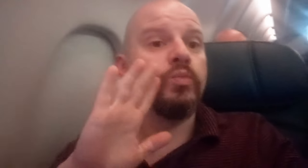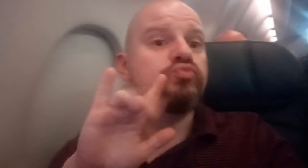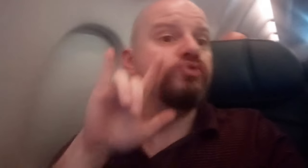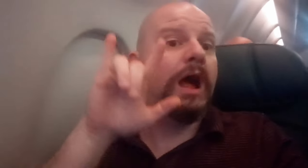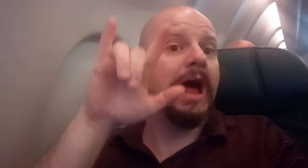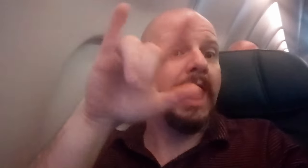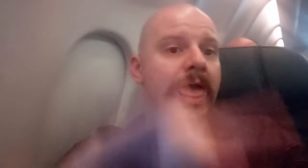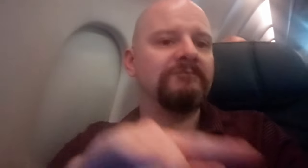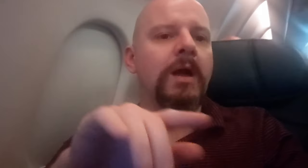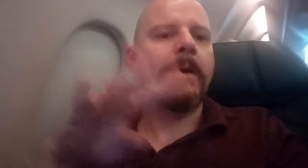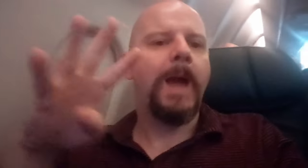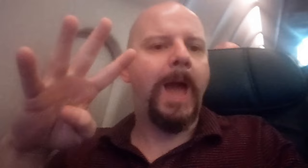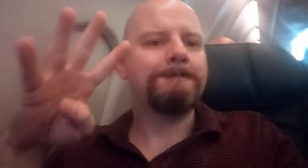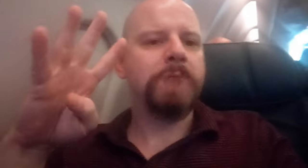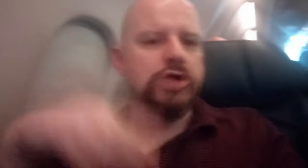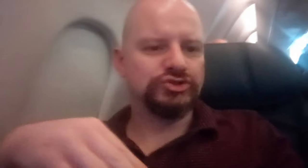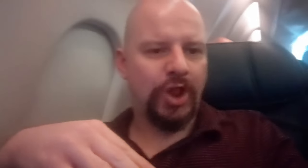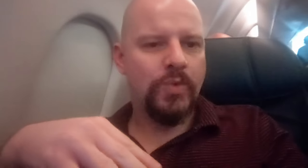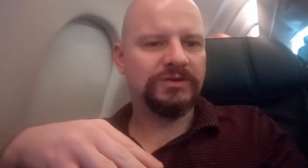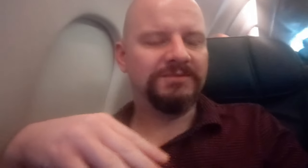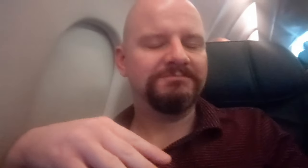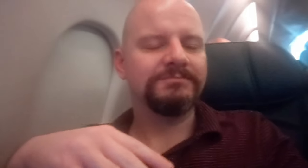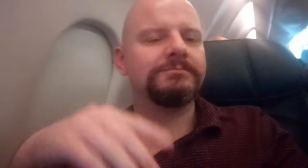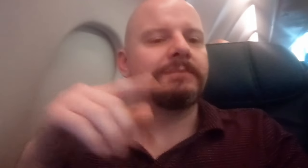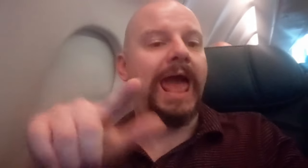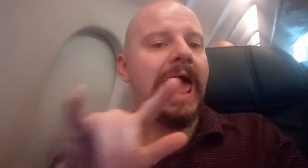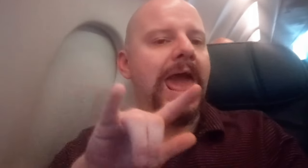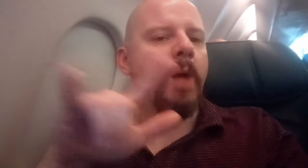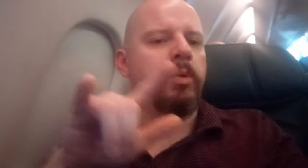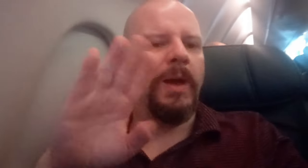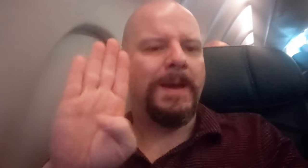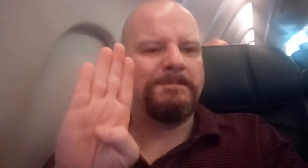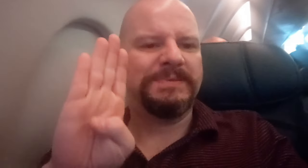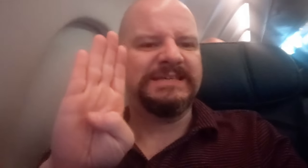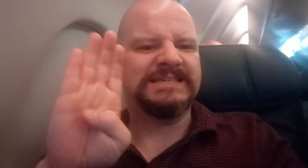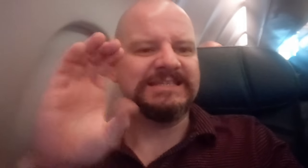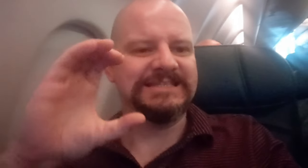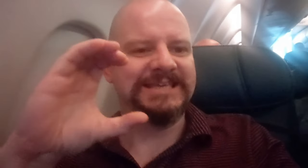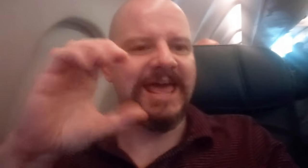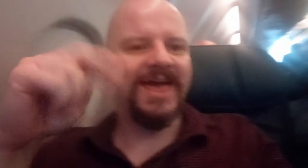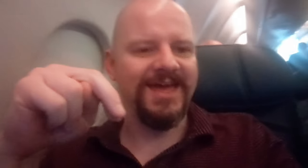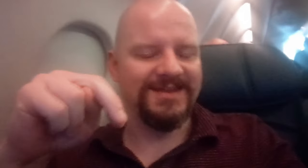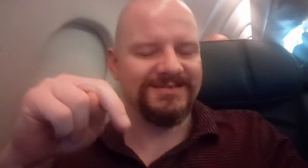We will land in Barcelona and the airport is BCN.